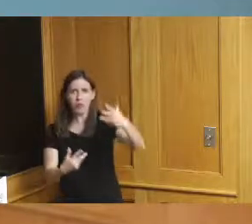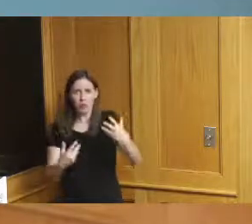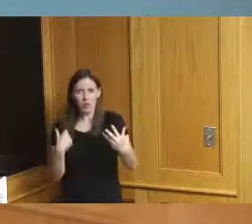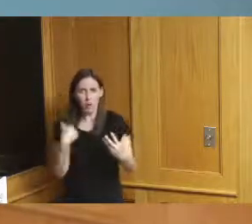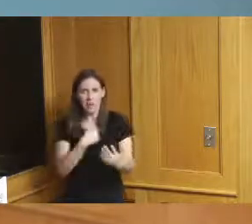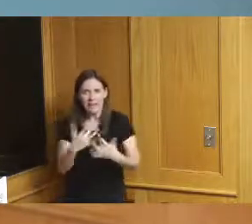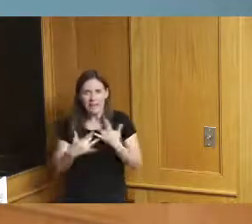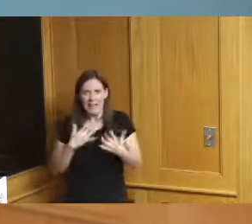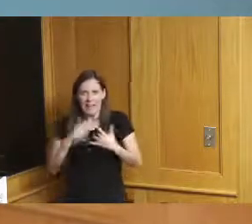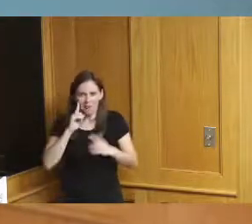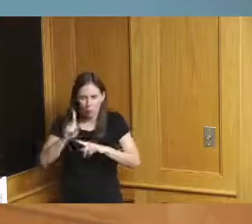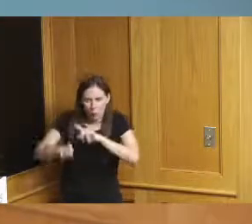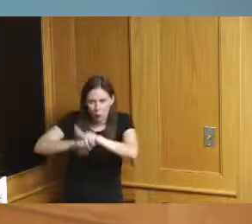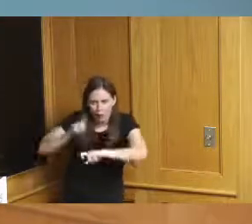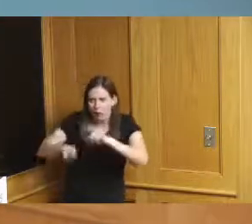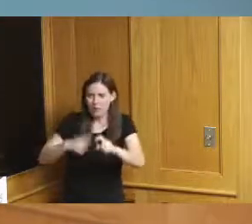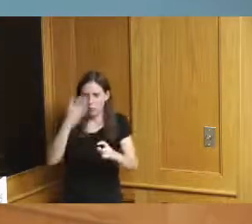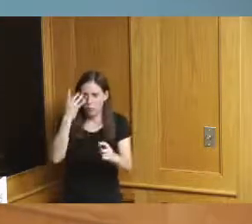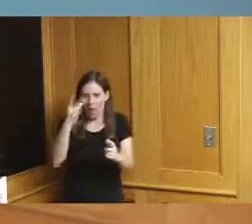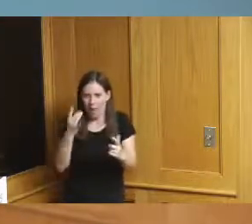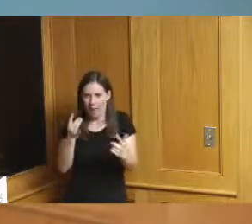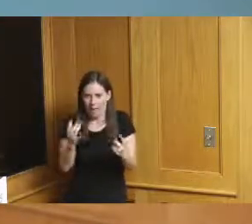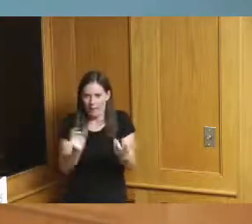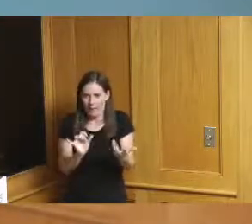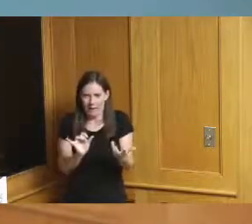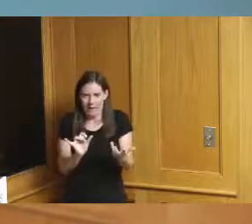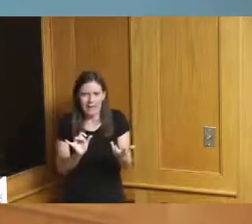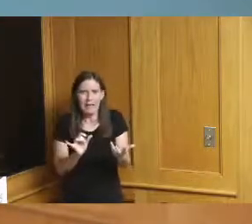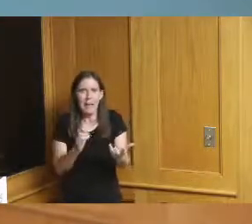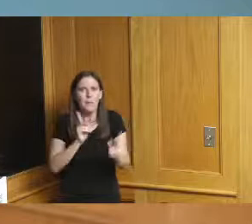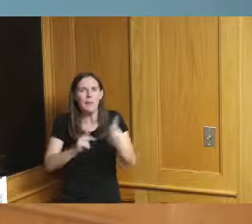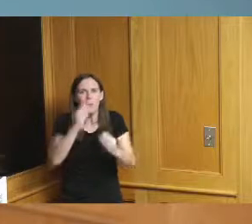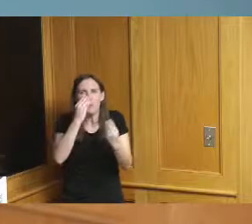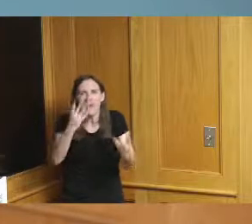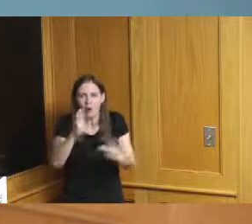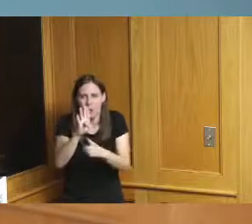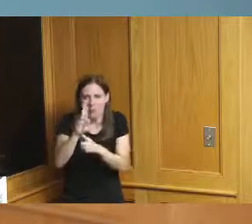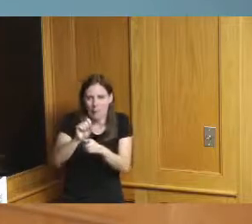our phones is ringing off the hook and they're not asking about bus routes they're asking about